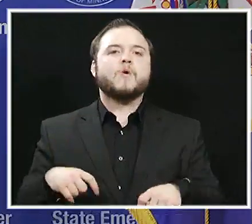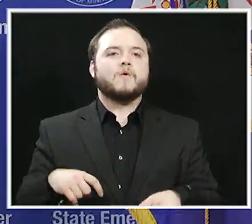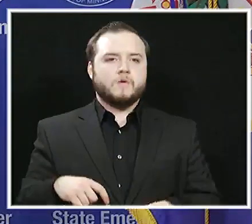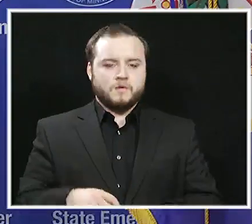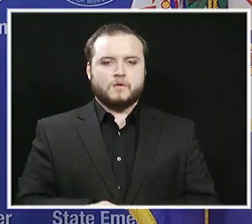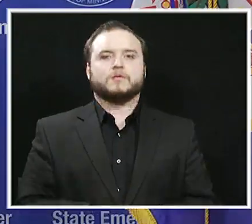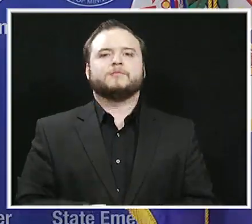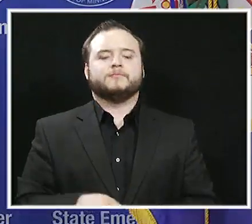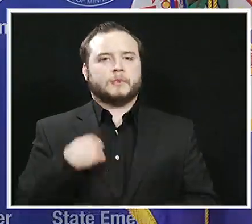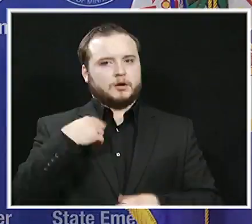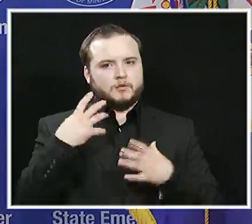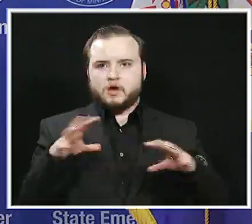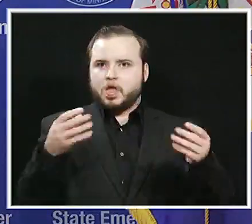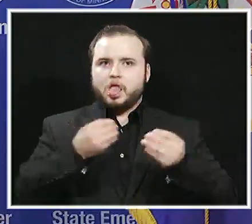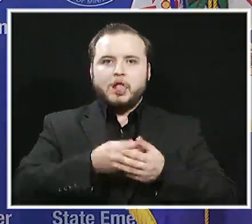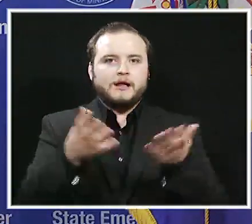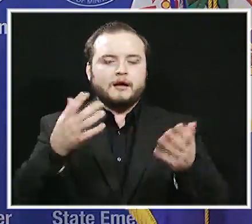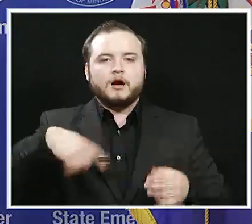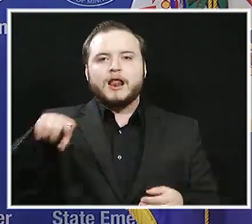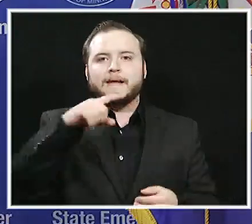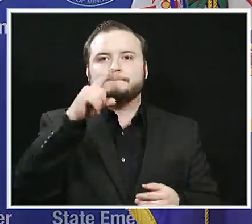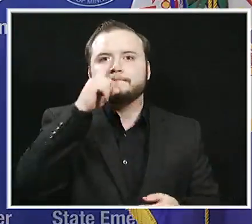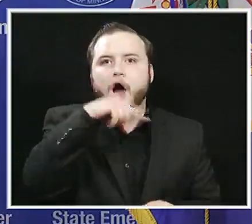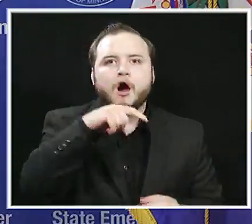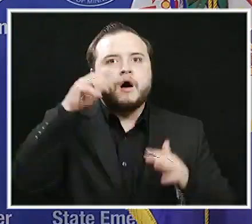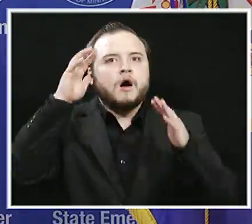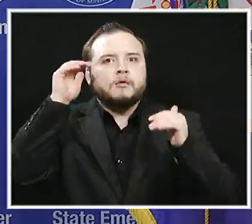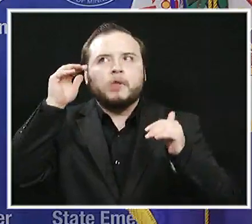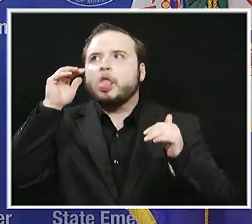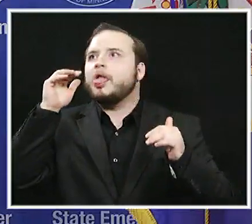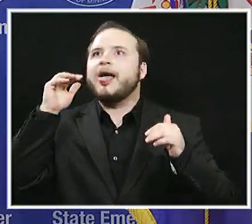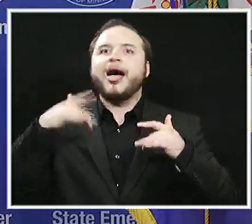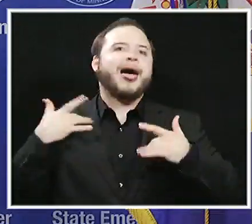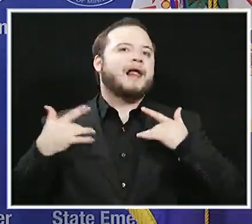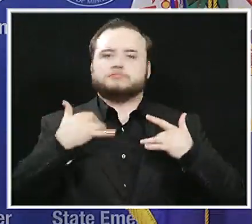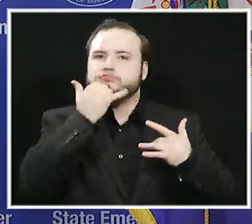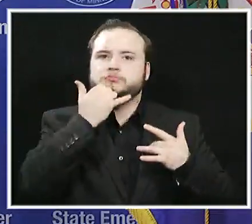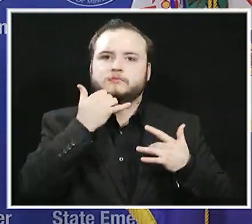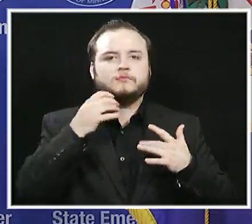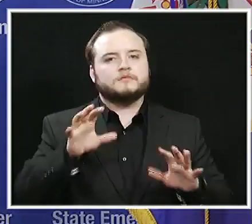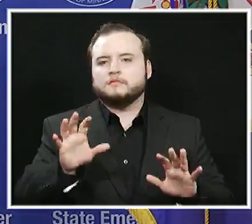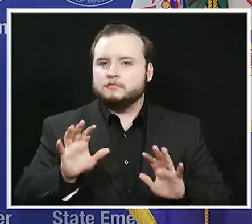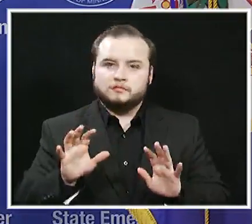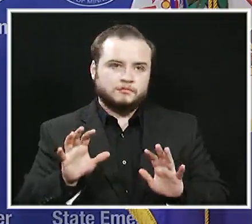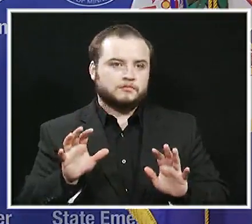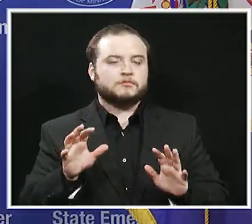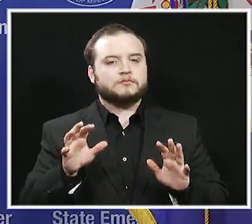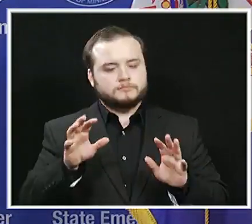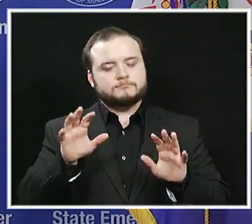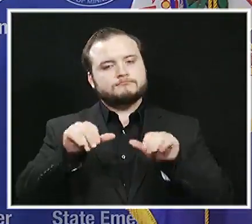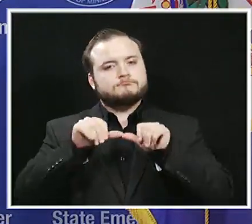good work, I think we're running into that place. And I think I want to give without the false hope, there is every reason to be very positive that